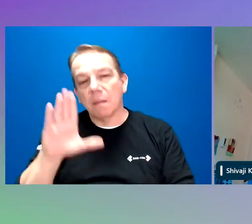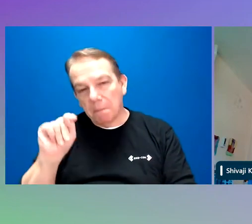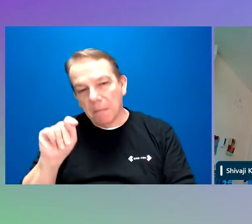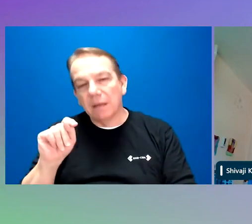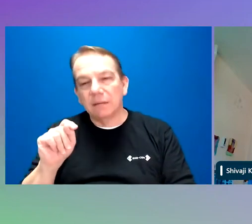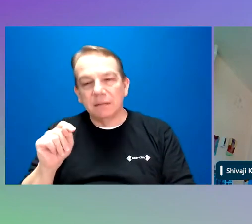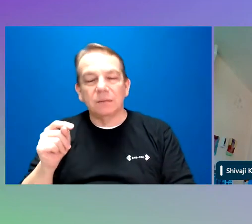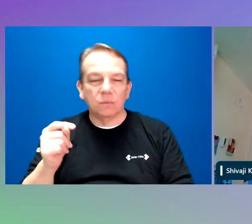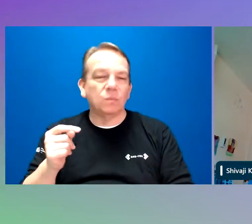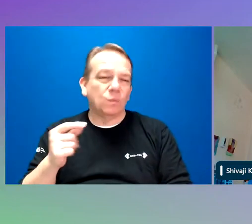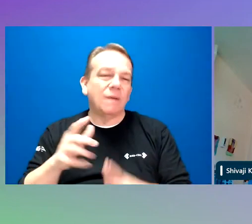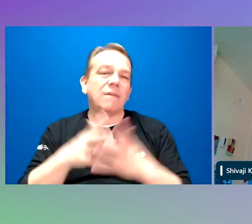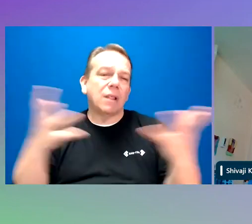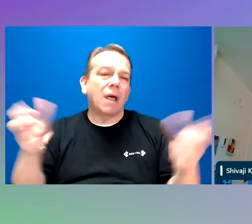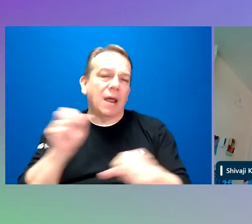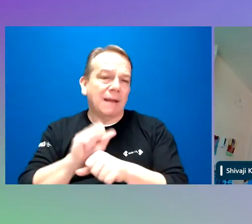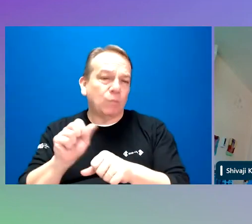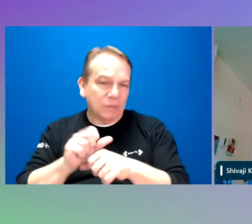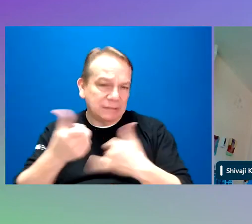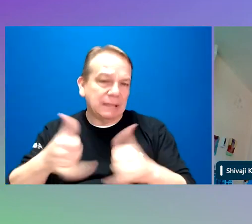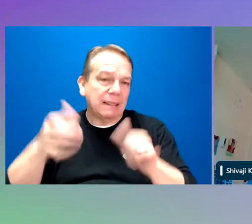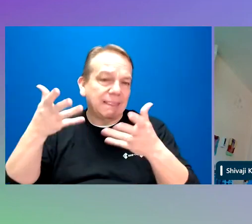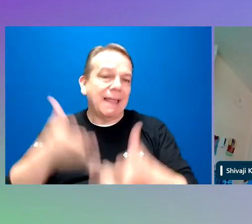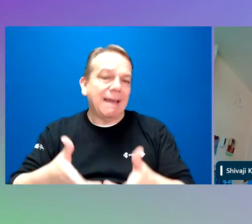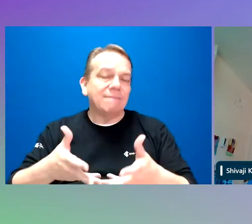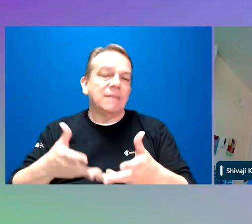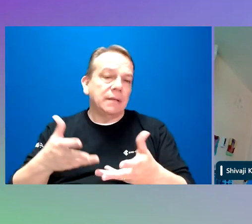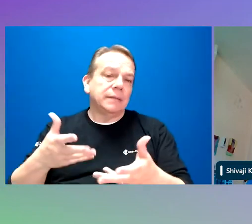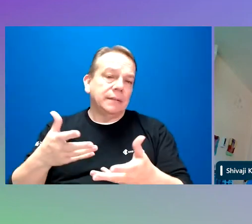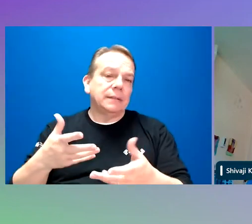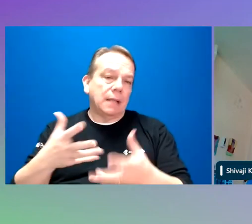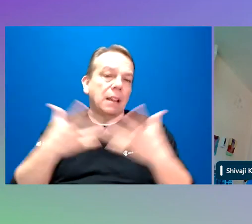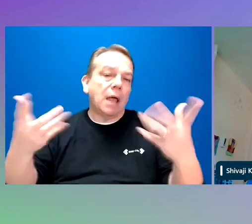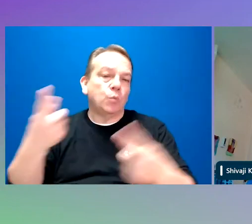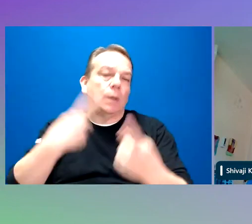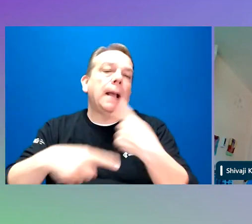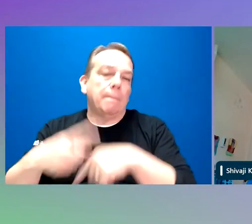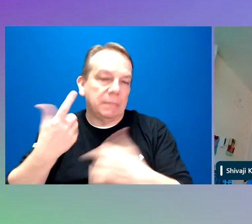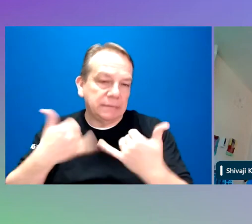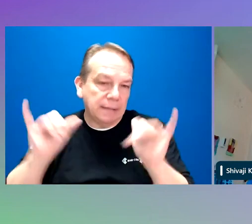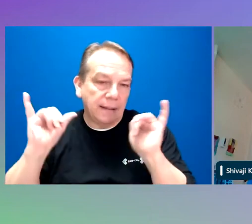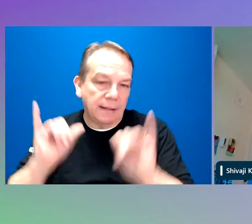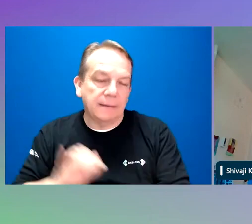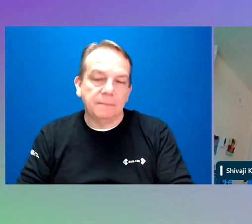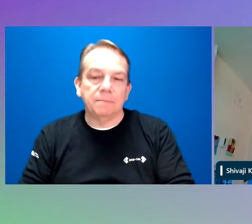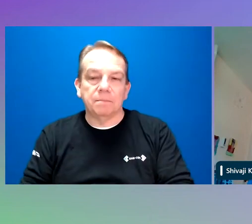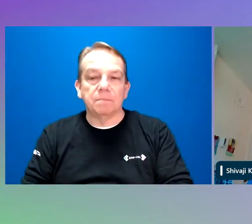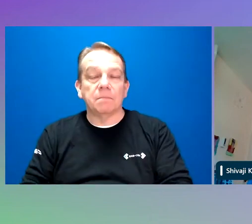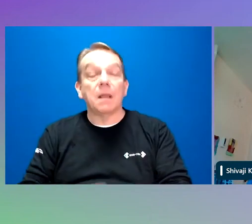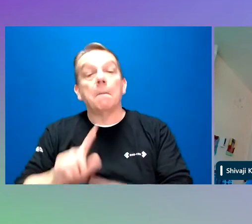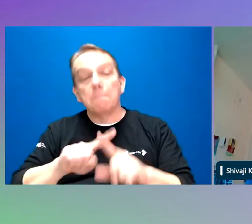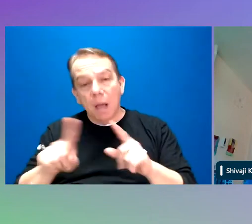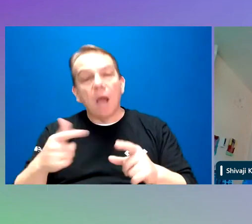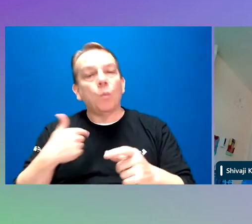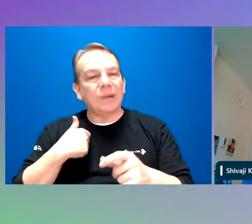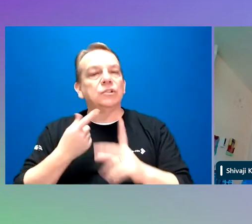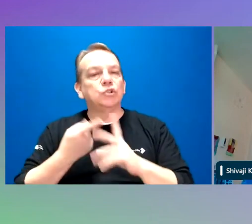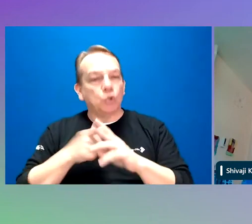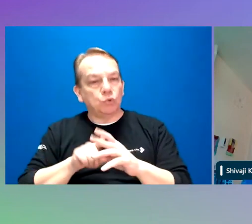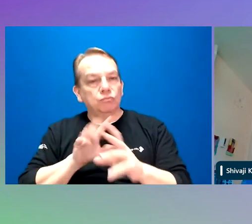, we, we, I would say we started to make, uh, inroads into, into